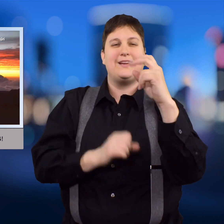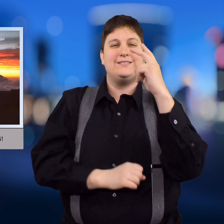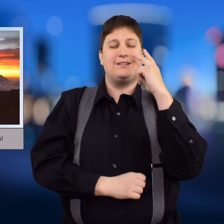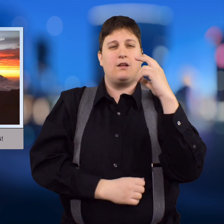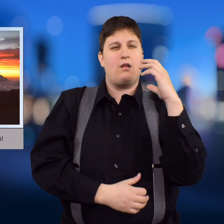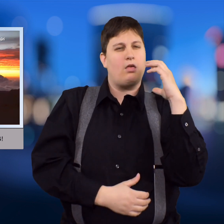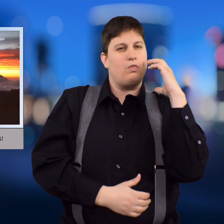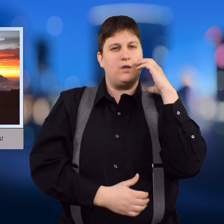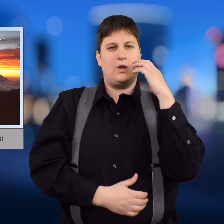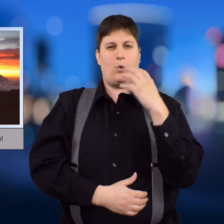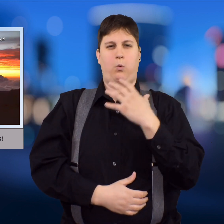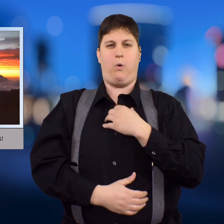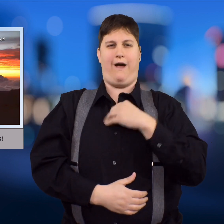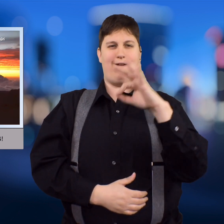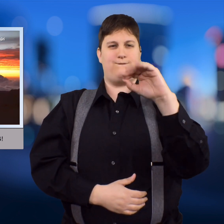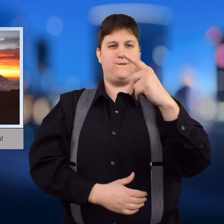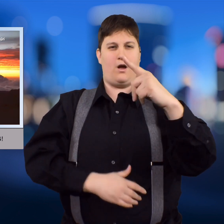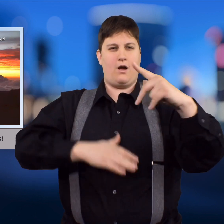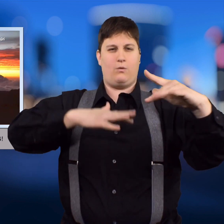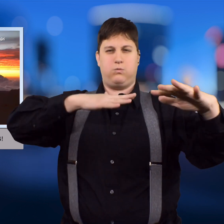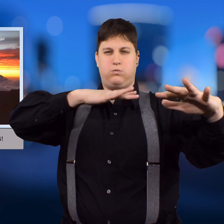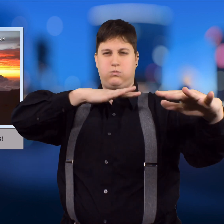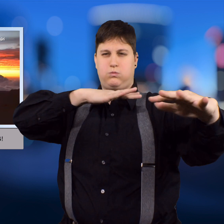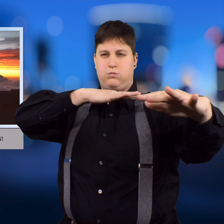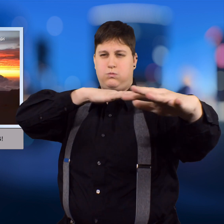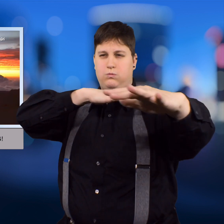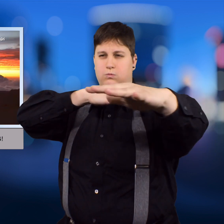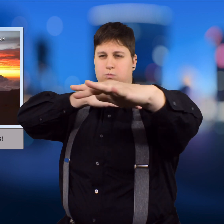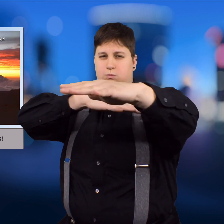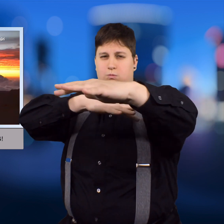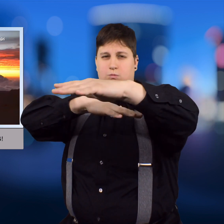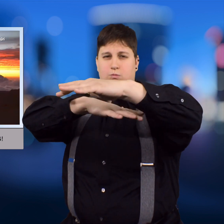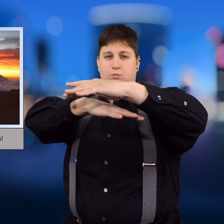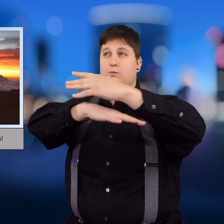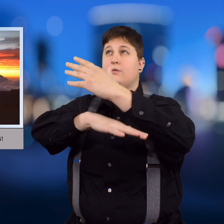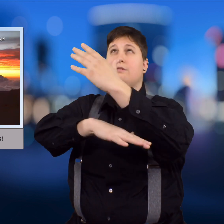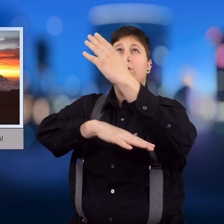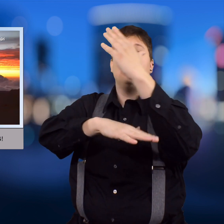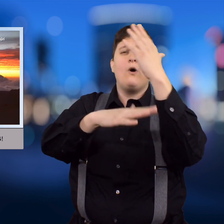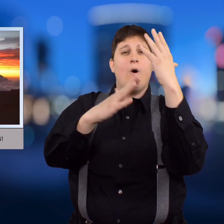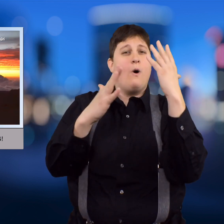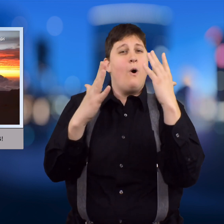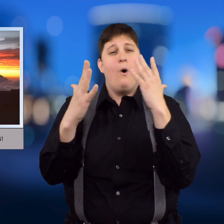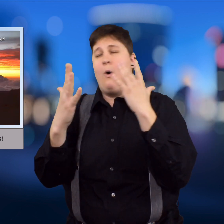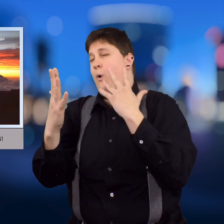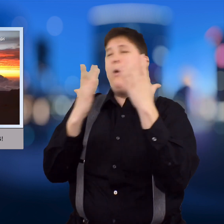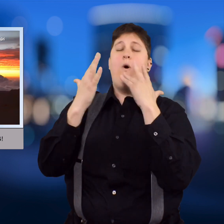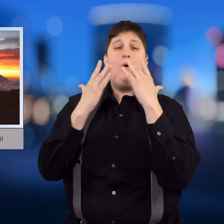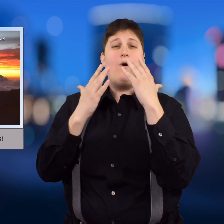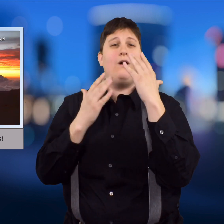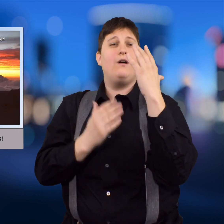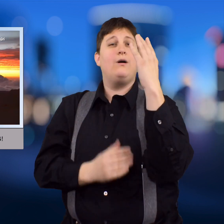You can see thick, white fog rolling below while the sky above is splashed with brilliant